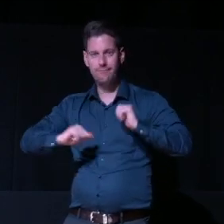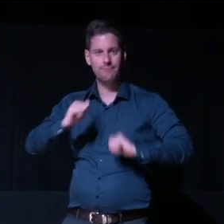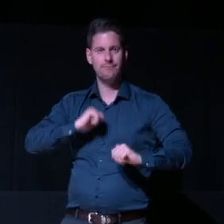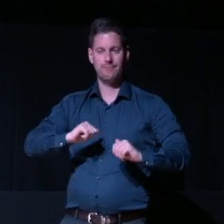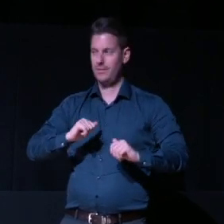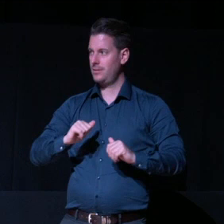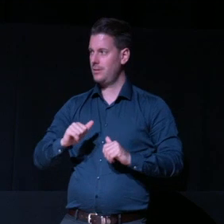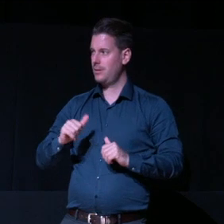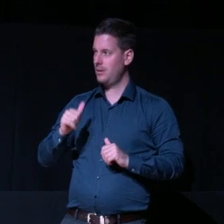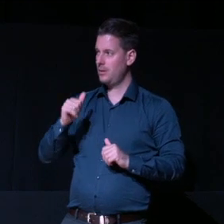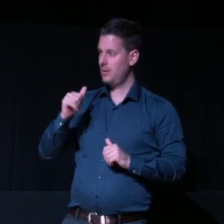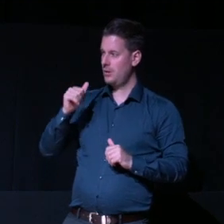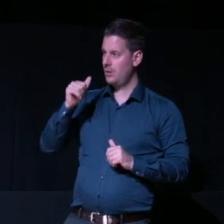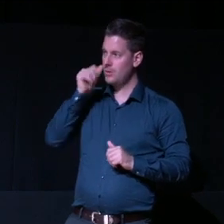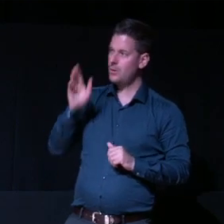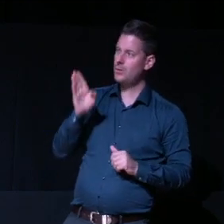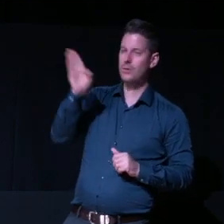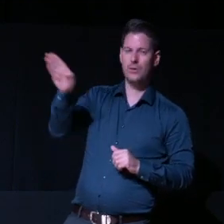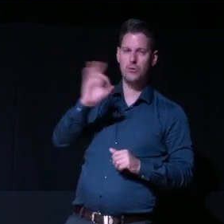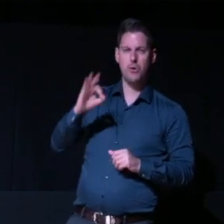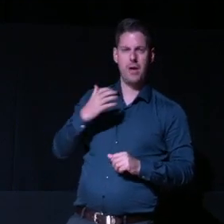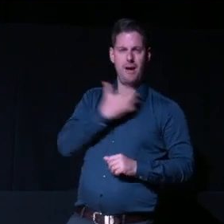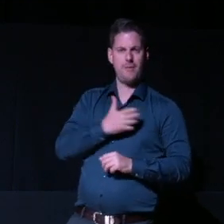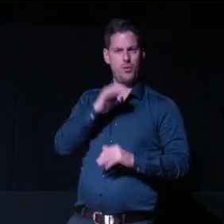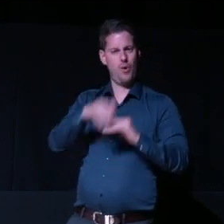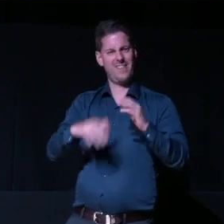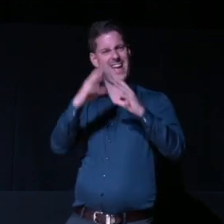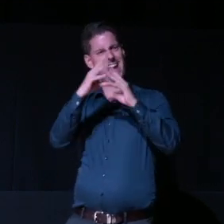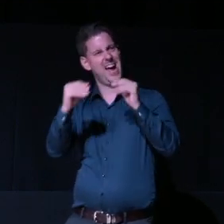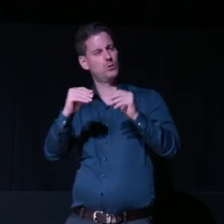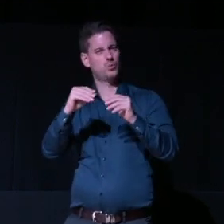you're uncomfortable with some of this stuff around council culture. But we do need a way don't